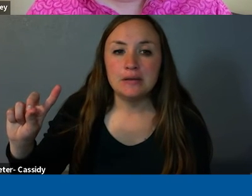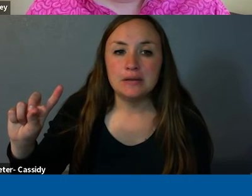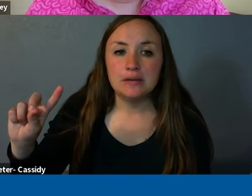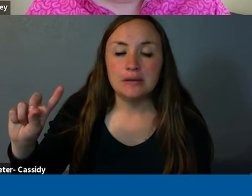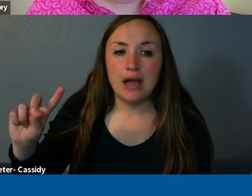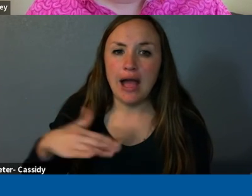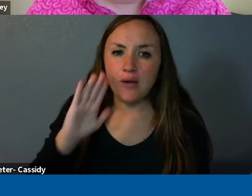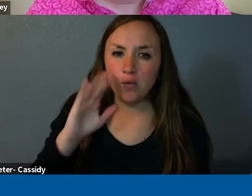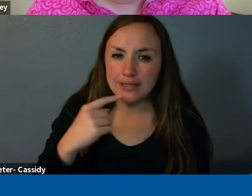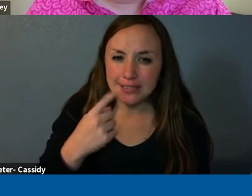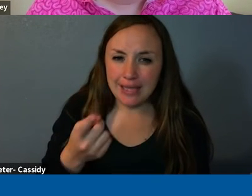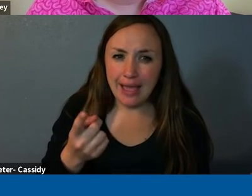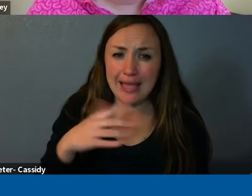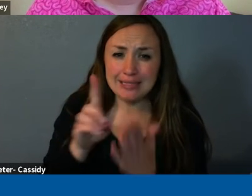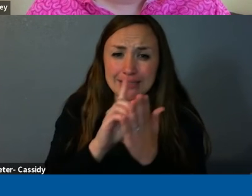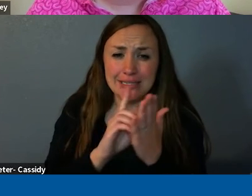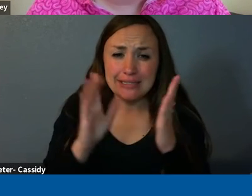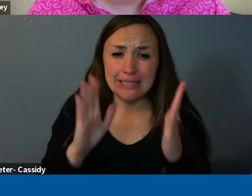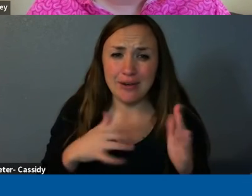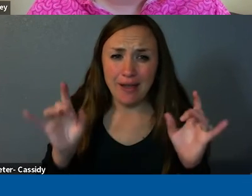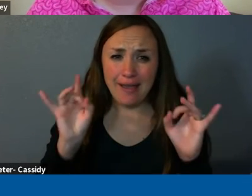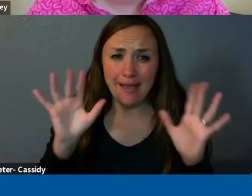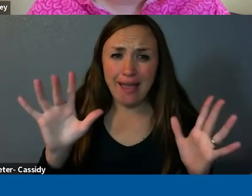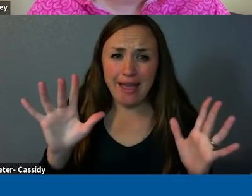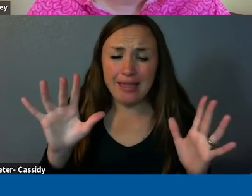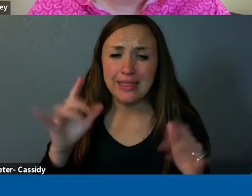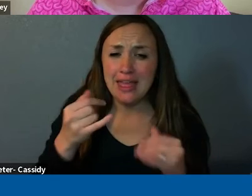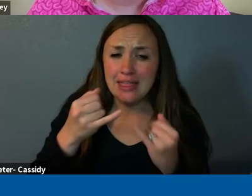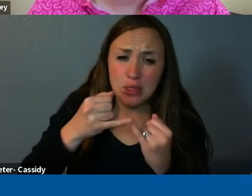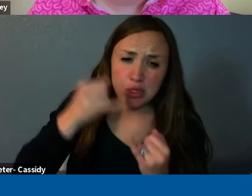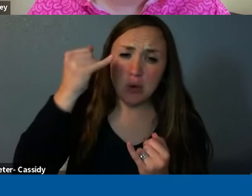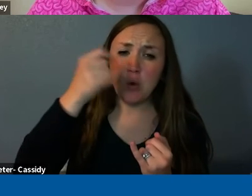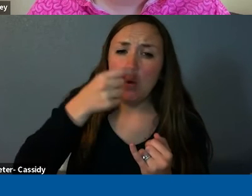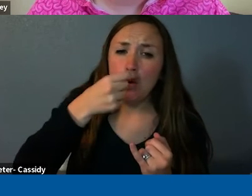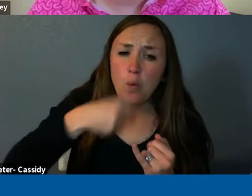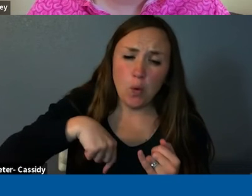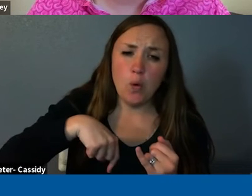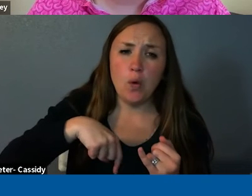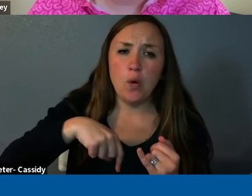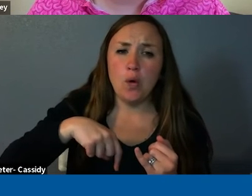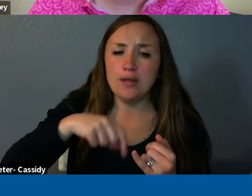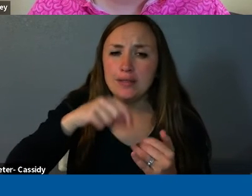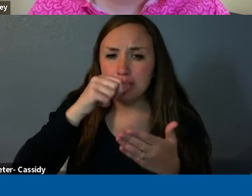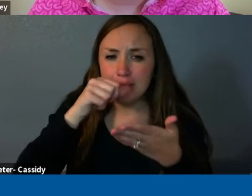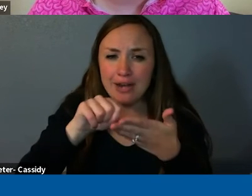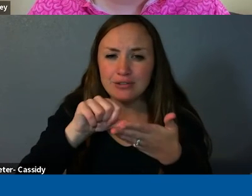I will say as a designer, I hate those hairline thin thoughts. Like, I feel we shouldn't be allowed to use them